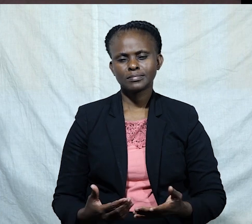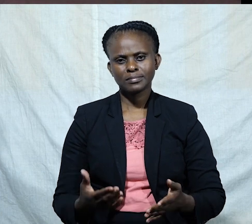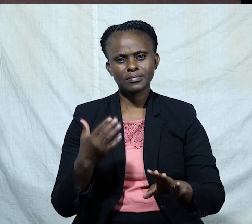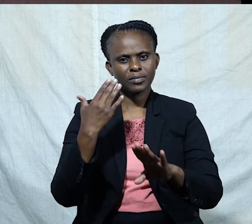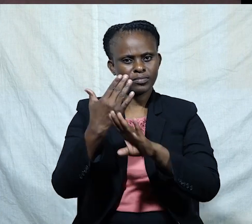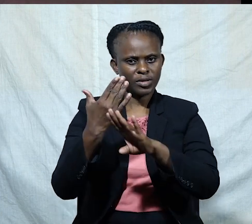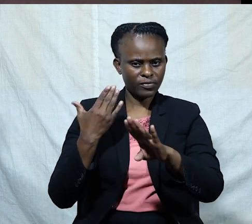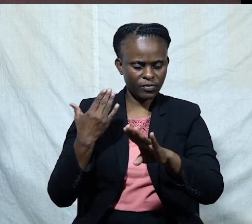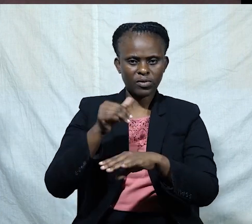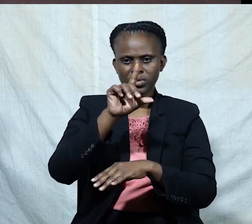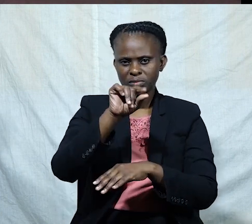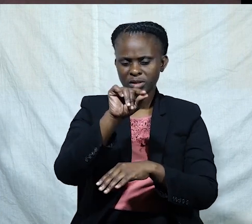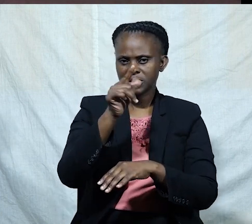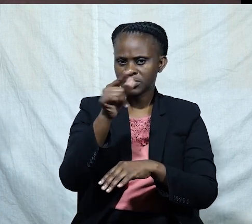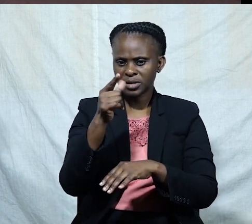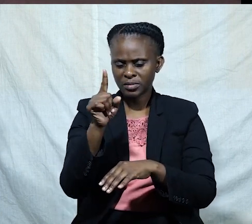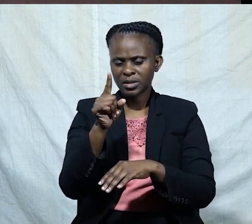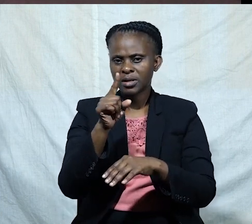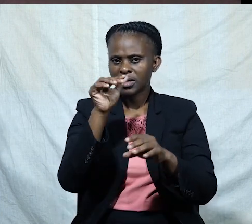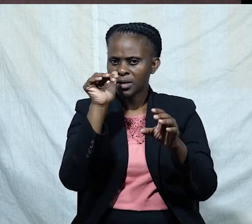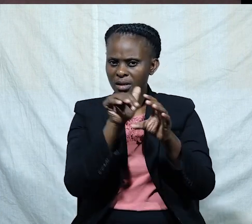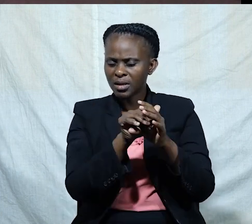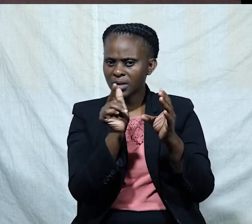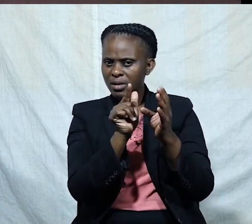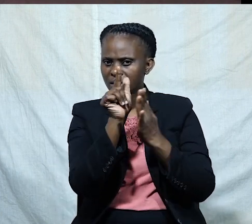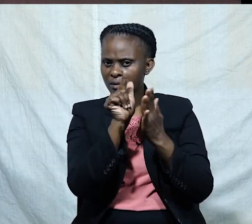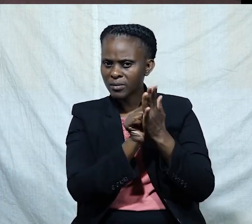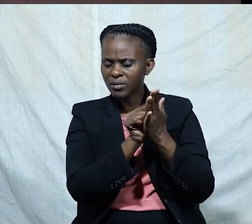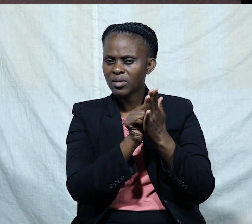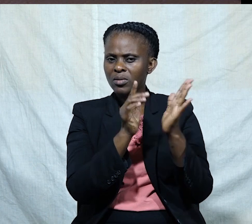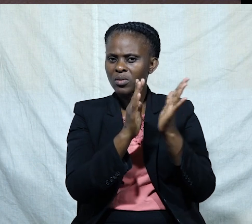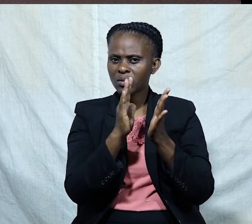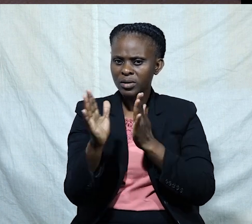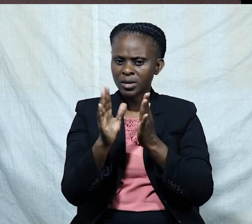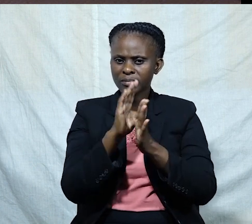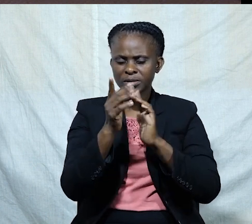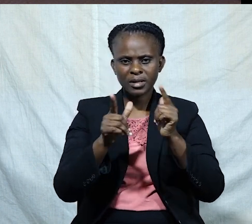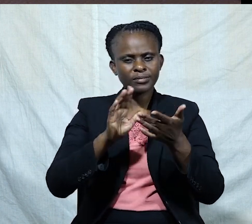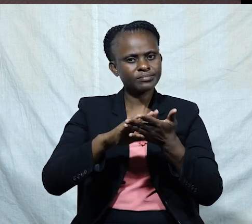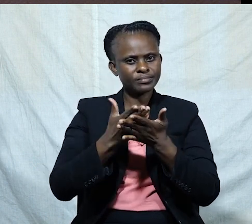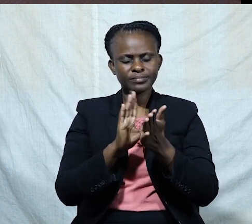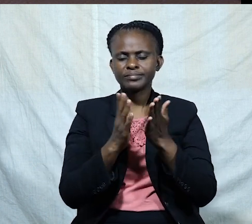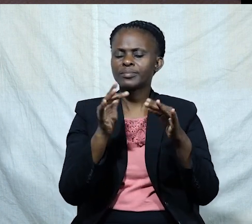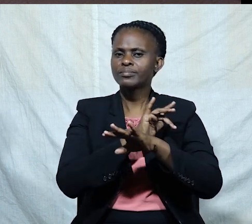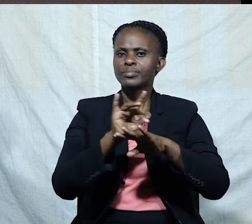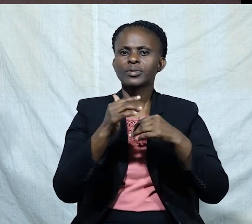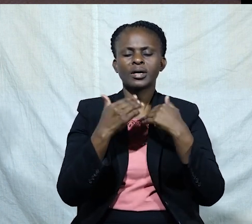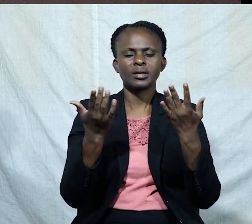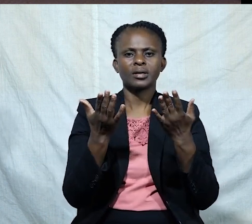Prior to 2021, there was no provision in the Standing Orders for sign language interpretation. However,